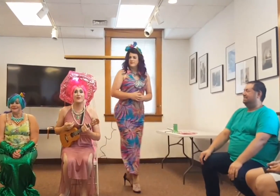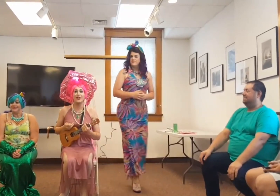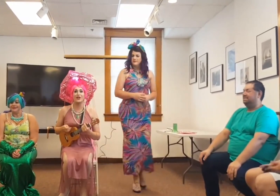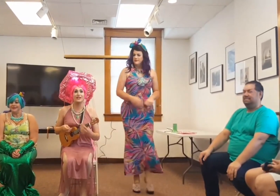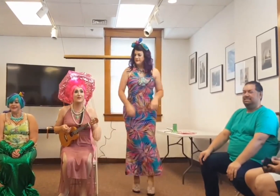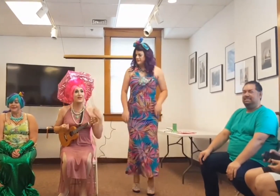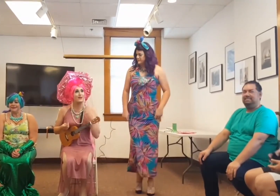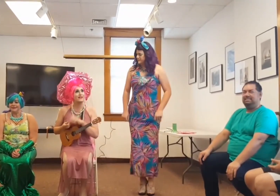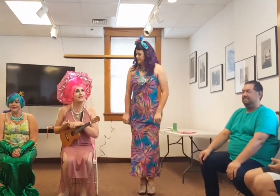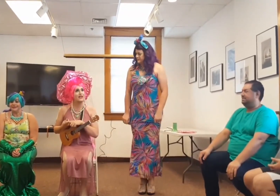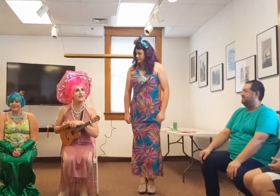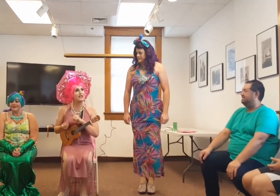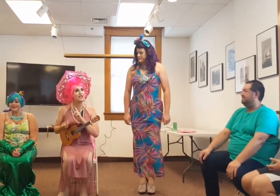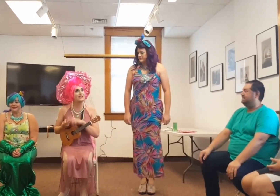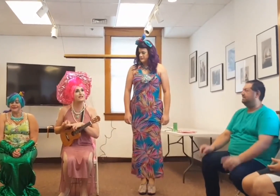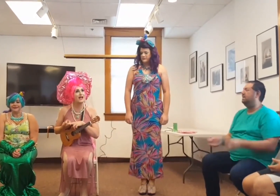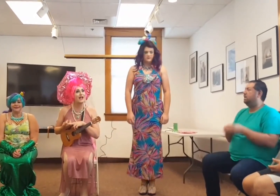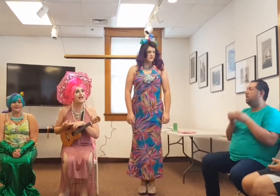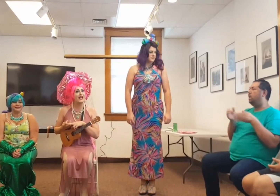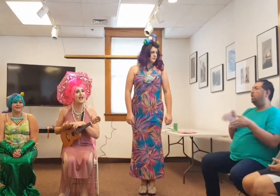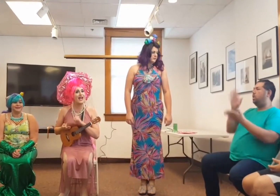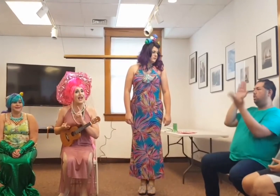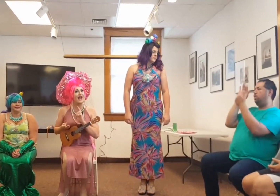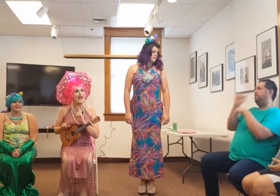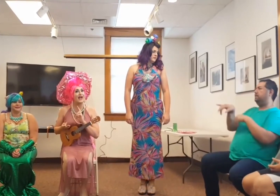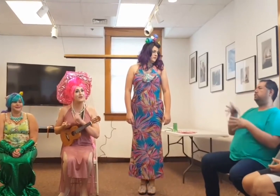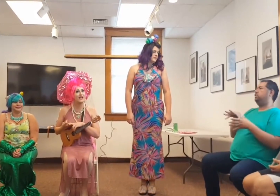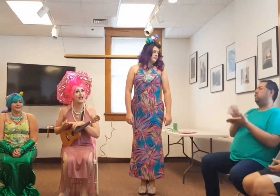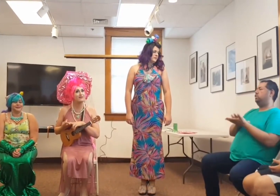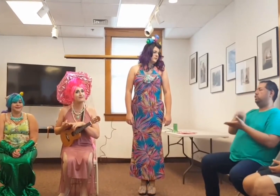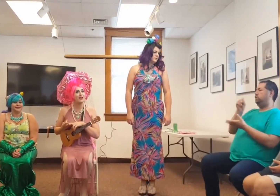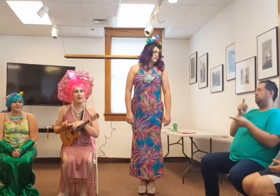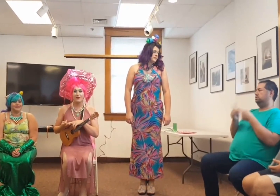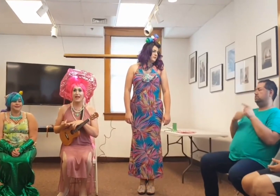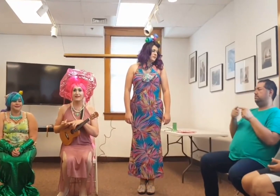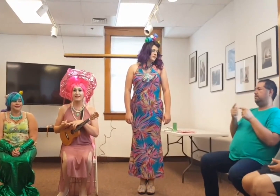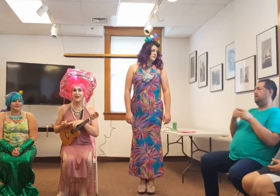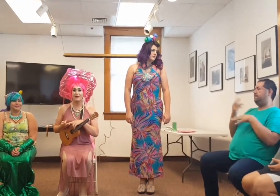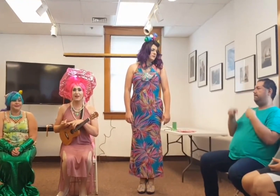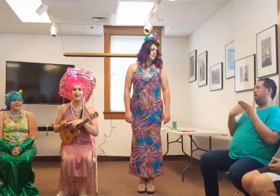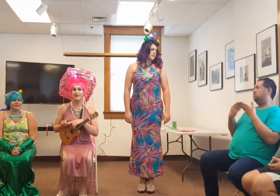you learned something about sea creatures, signing, and reading! Right? Is that what we learned today?